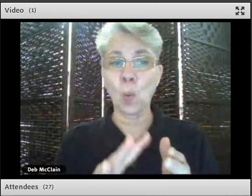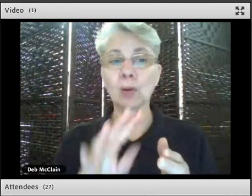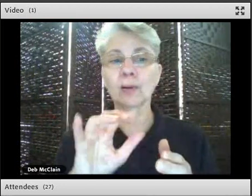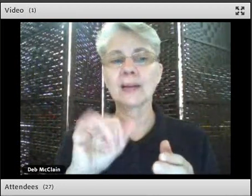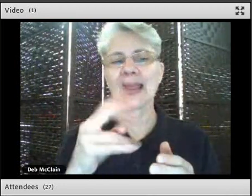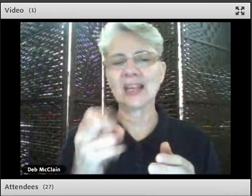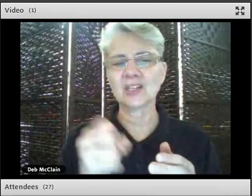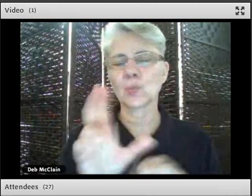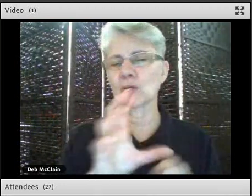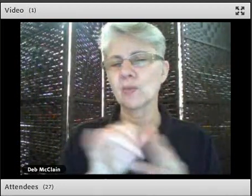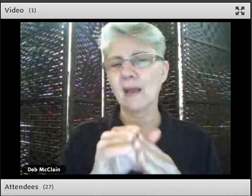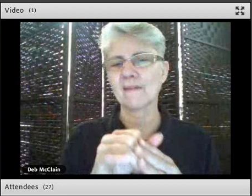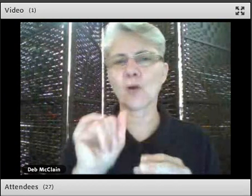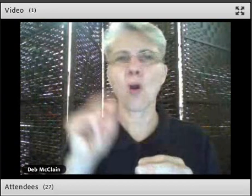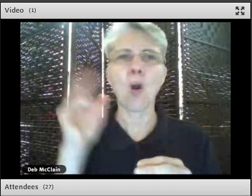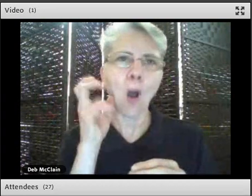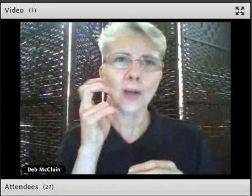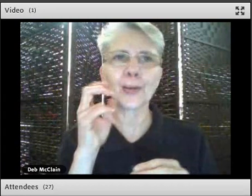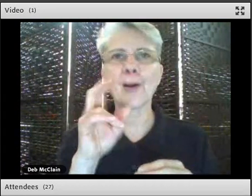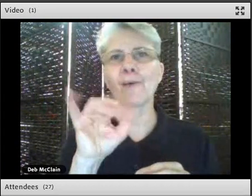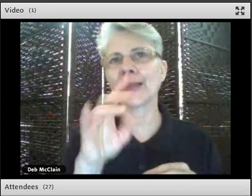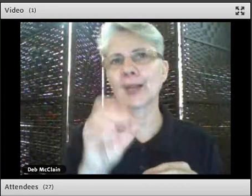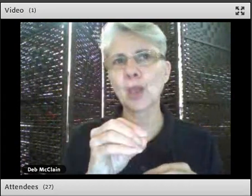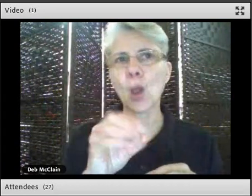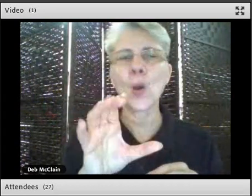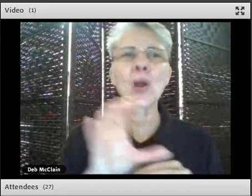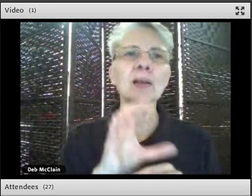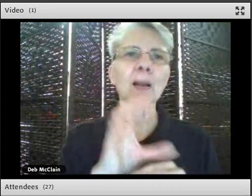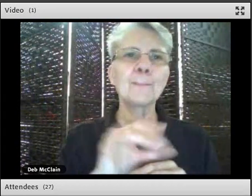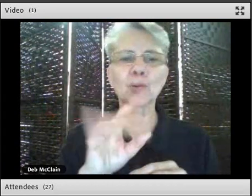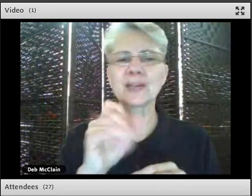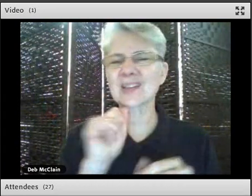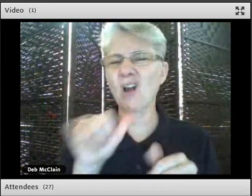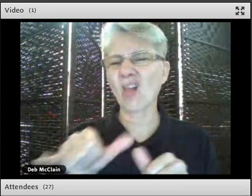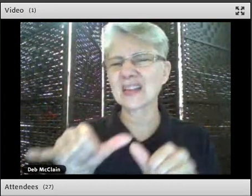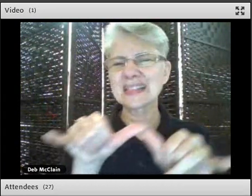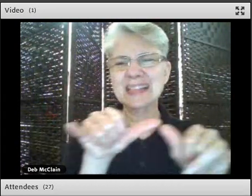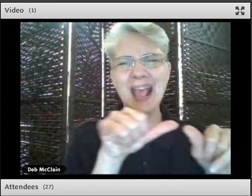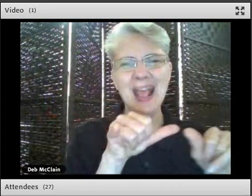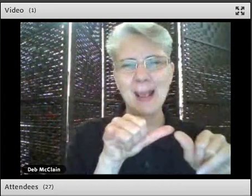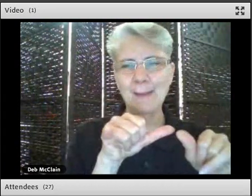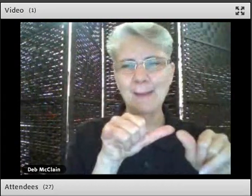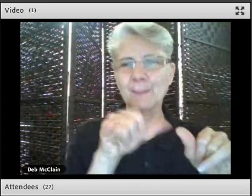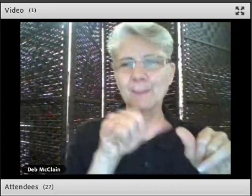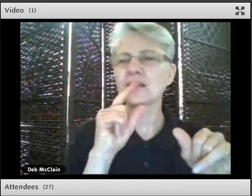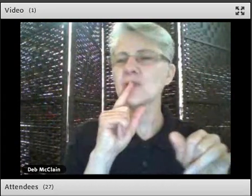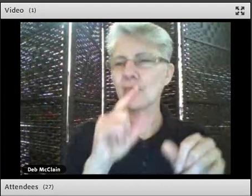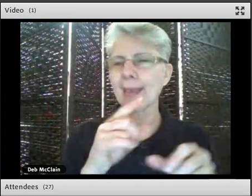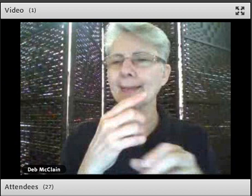So they all get recorded in 4 3/4 inches in North America.